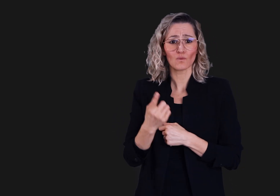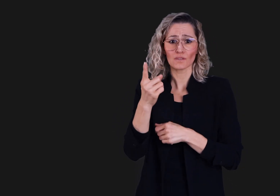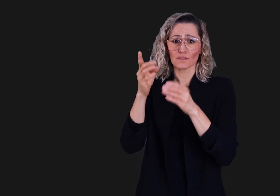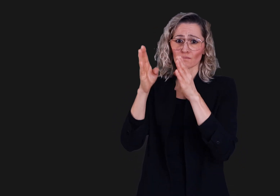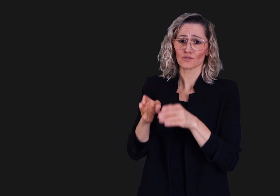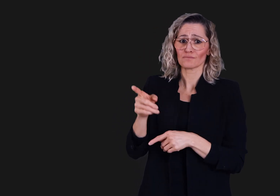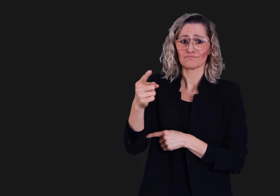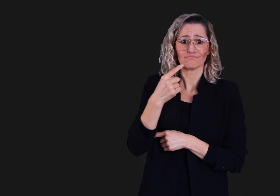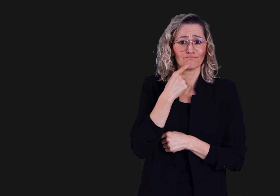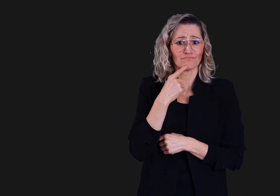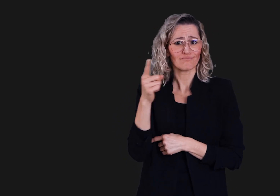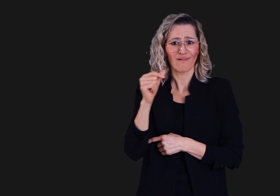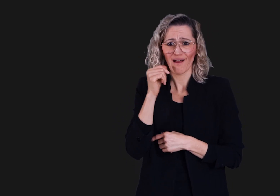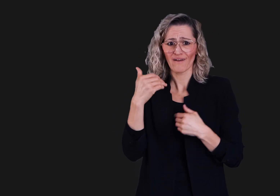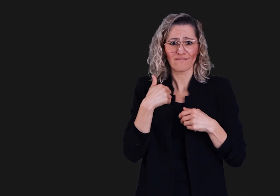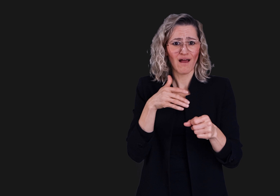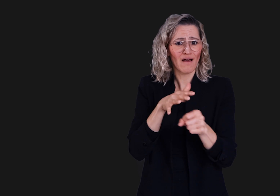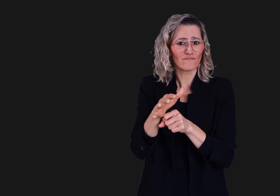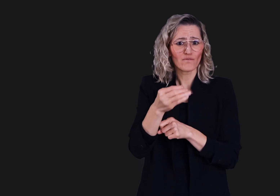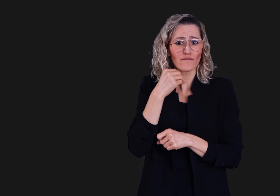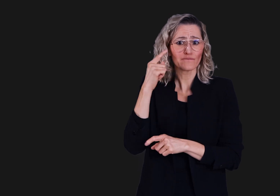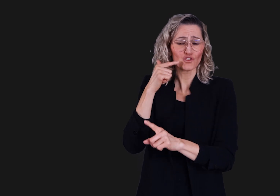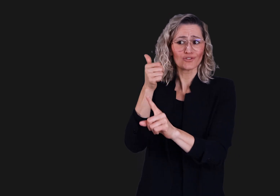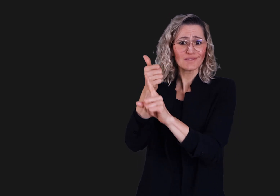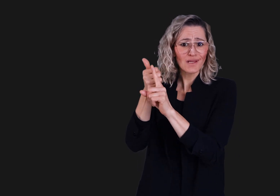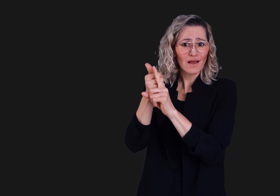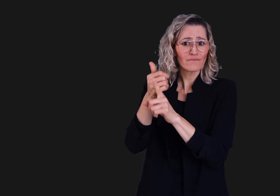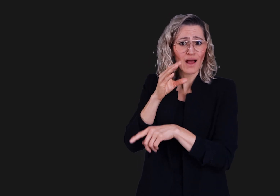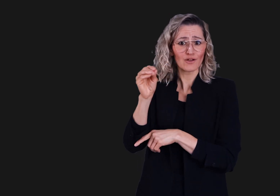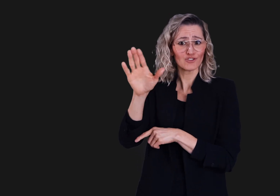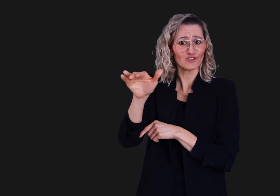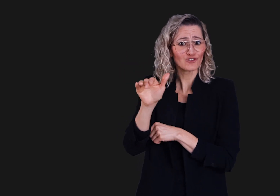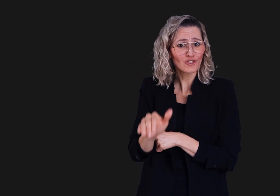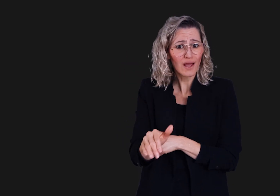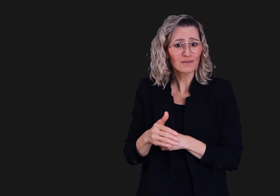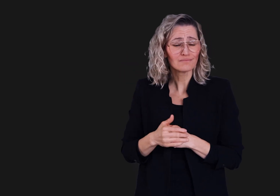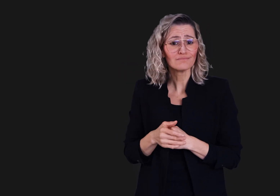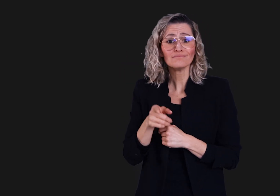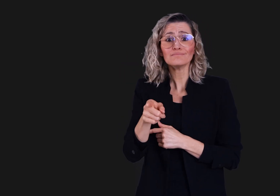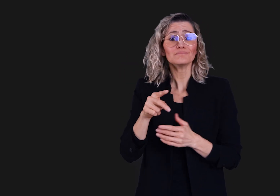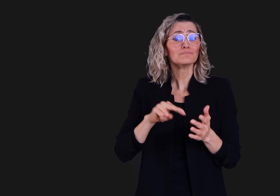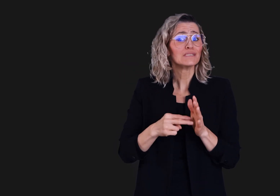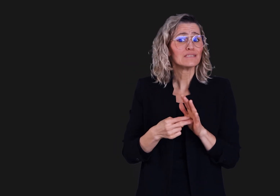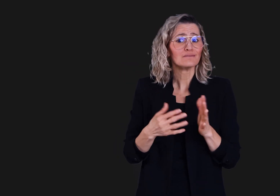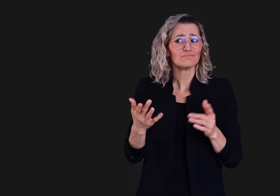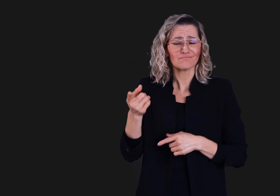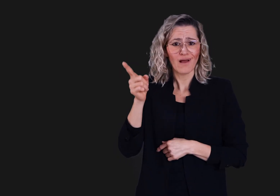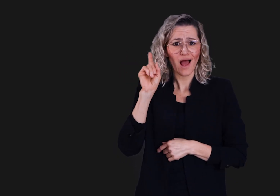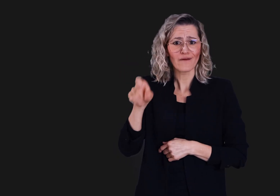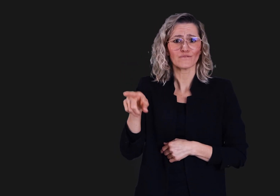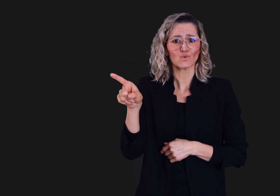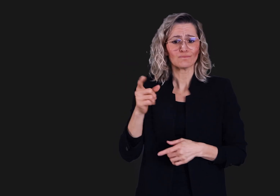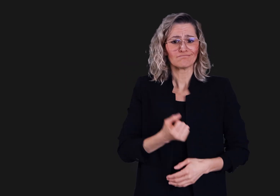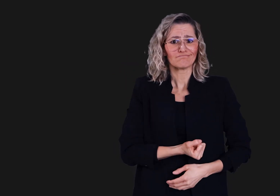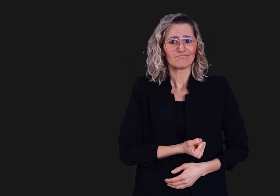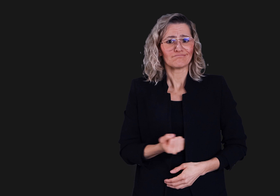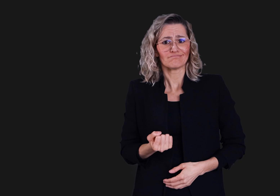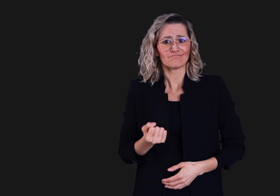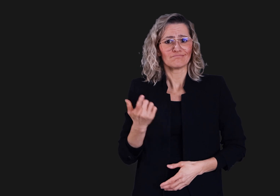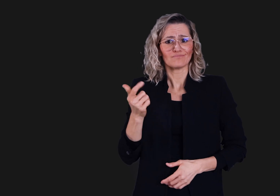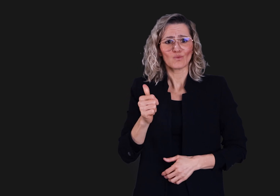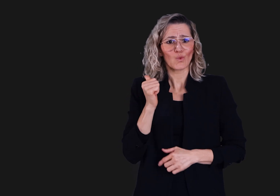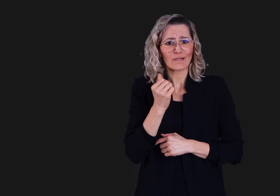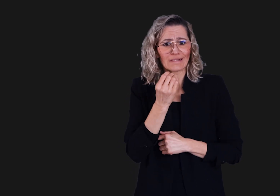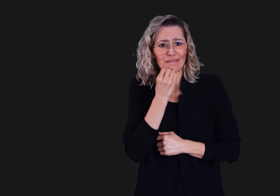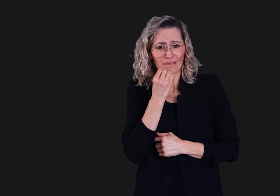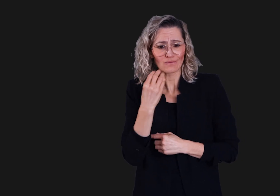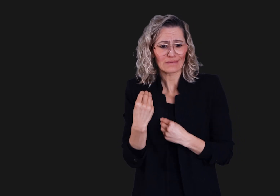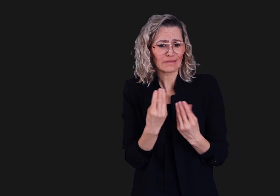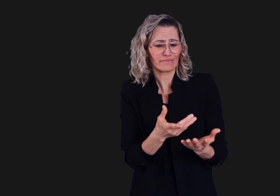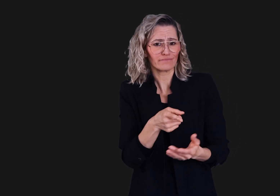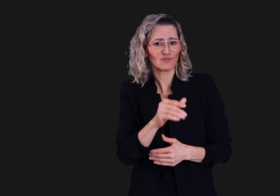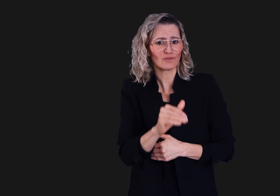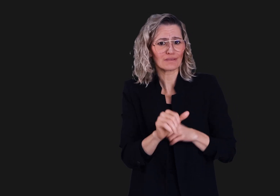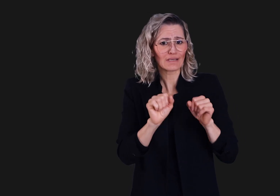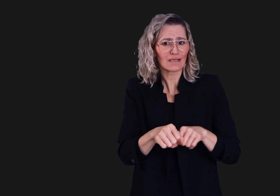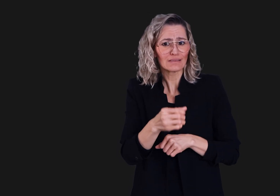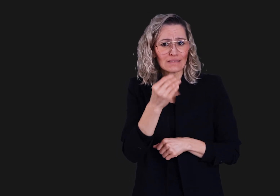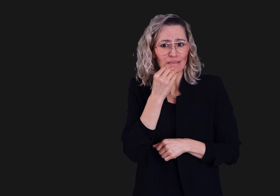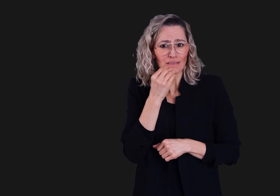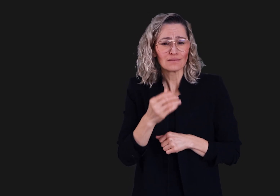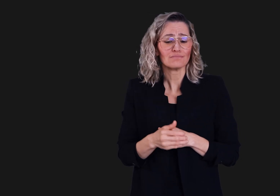One person said she did not have enough food for herself and her child. This meant she often had to cut back so her child could eat.